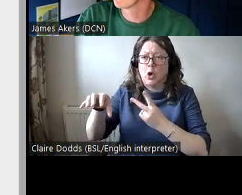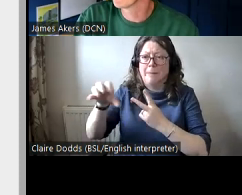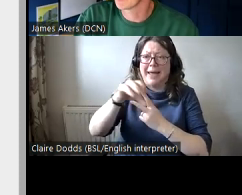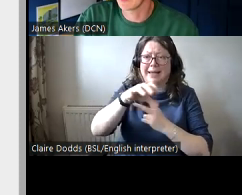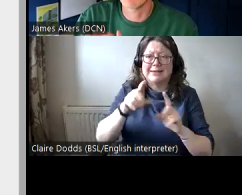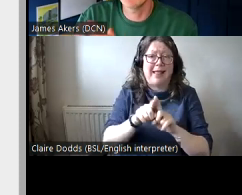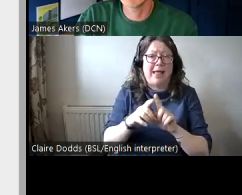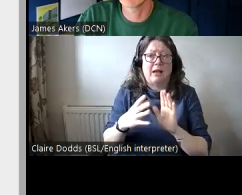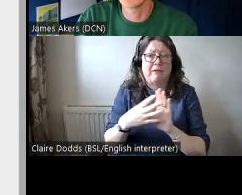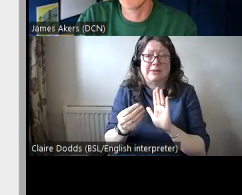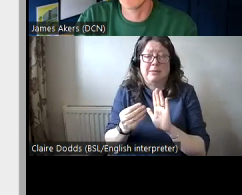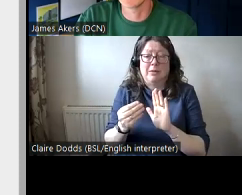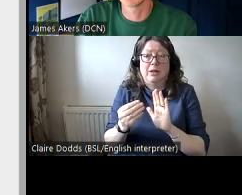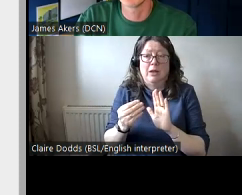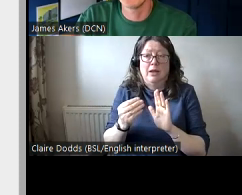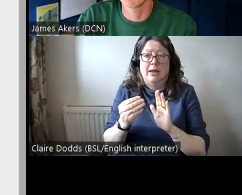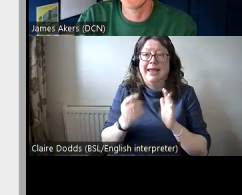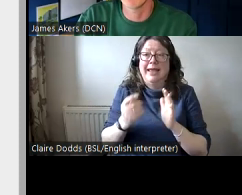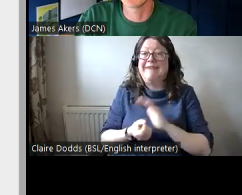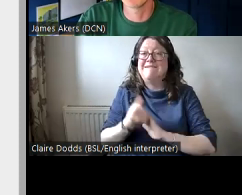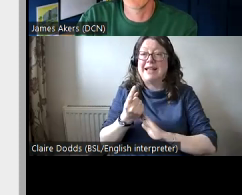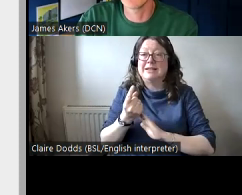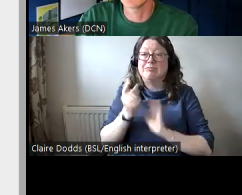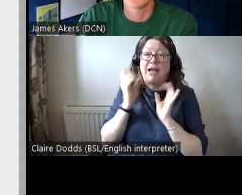because they have different domains for different areas of the world,